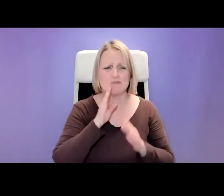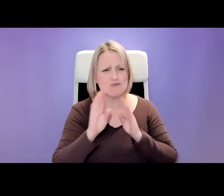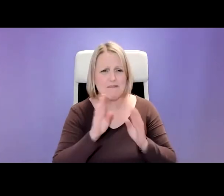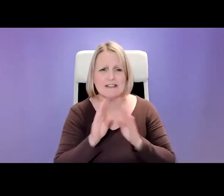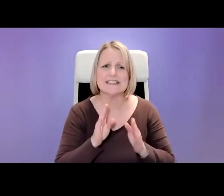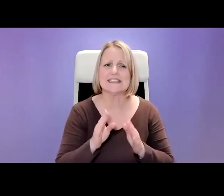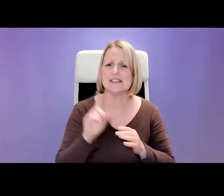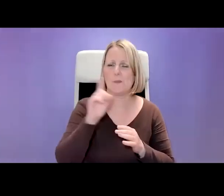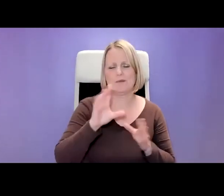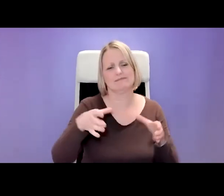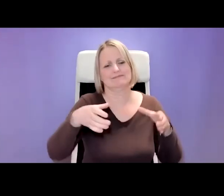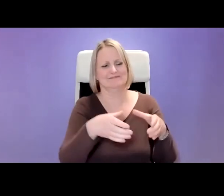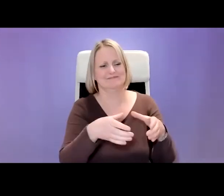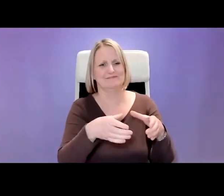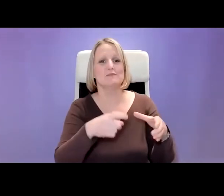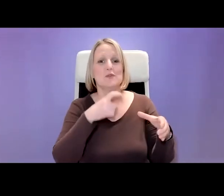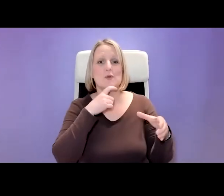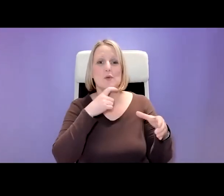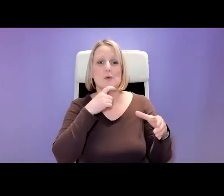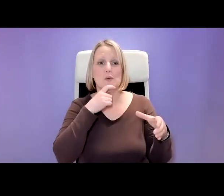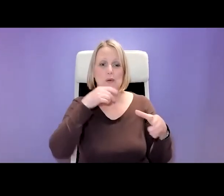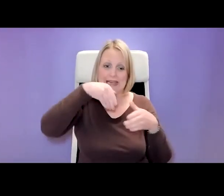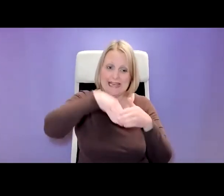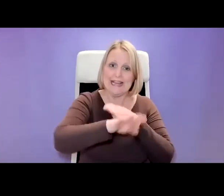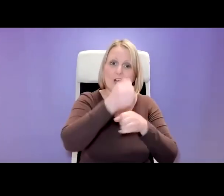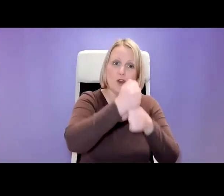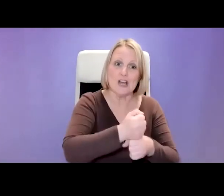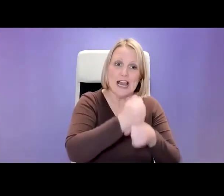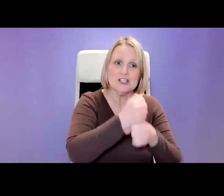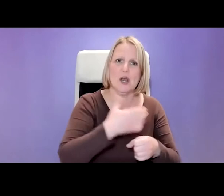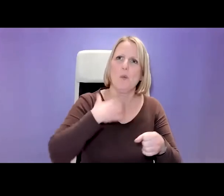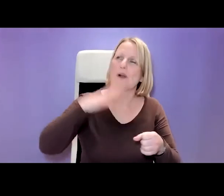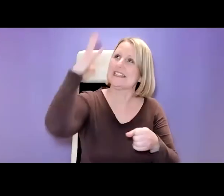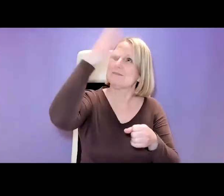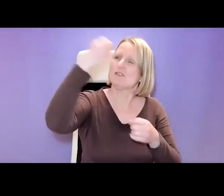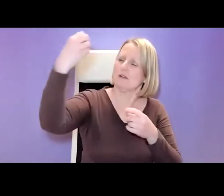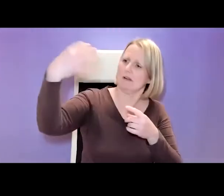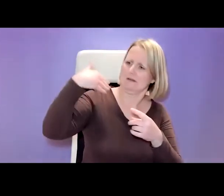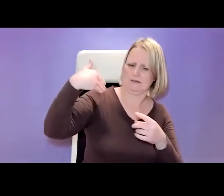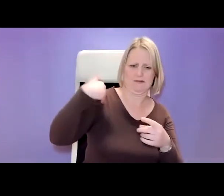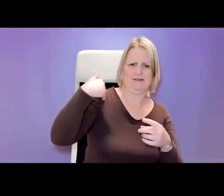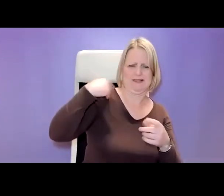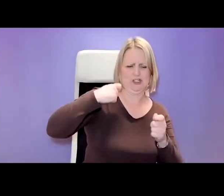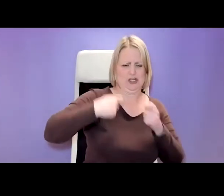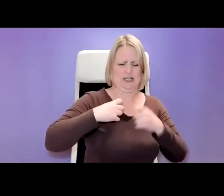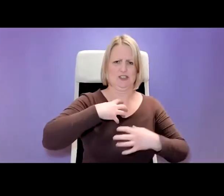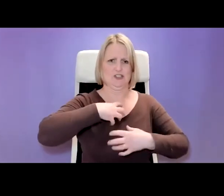who wish to be changed by the Spirit of God, no matter how painful the confrontation this entails.